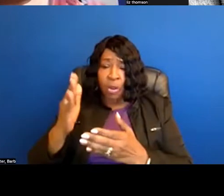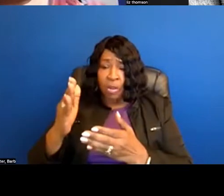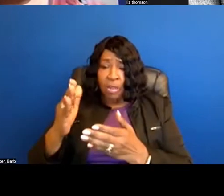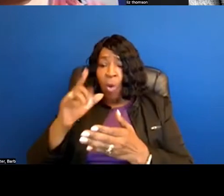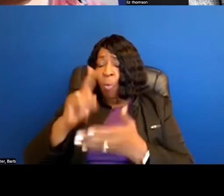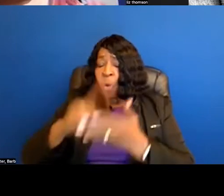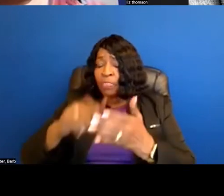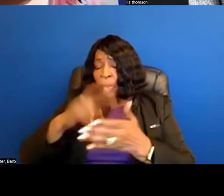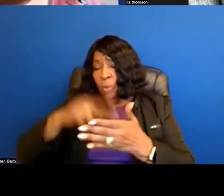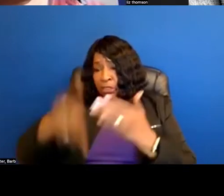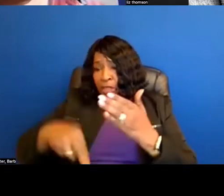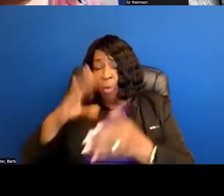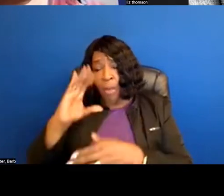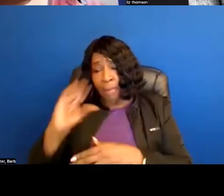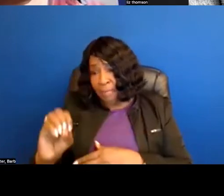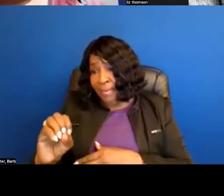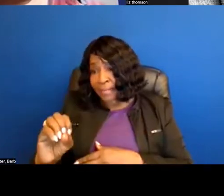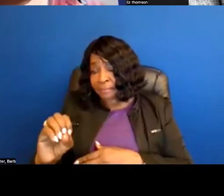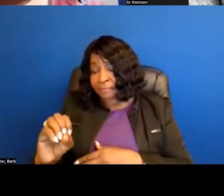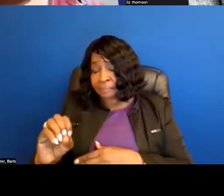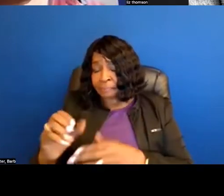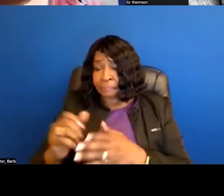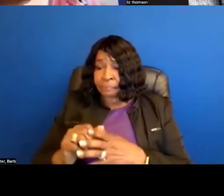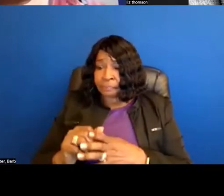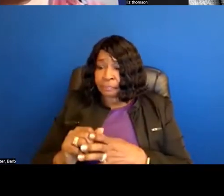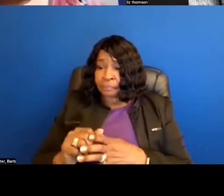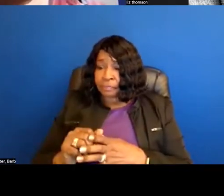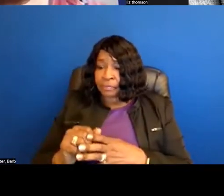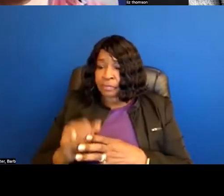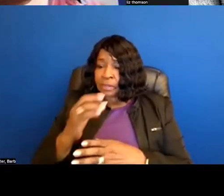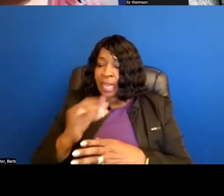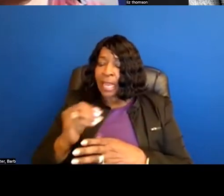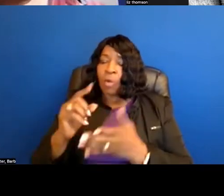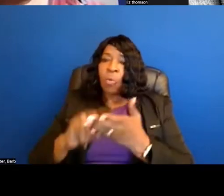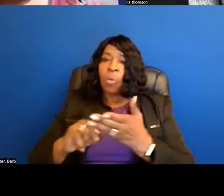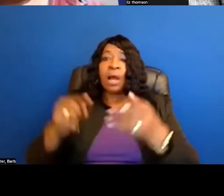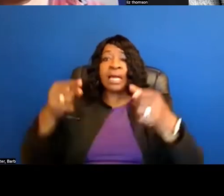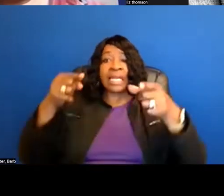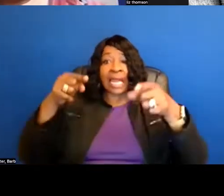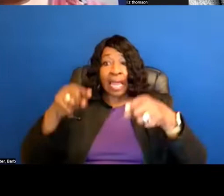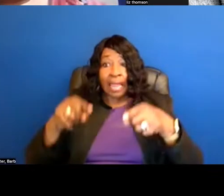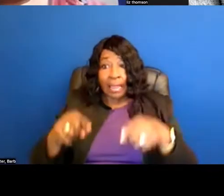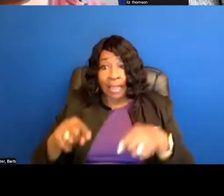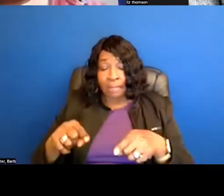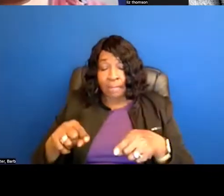and say, maybe this is gonna come up. And what ended up happening in my interviews